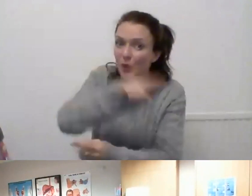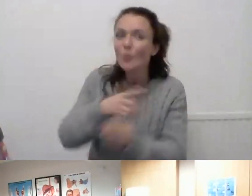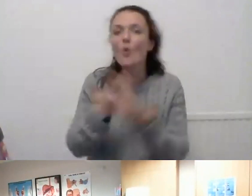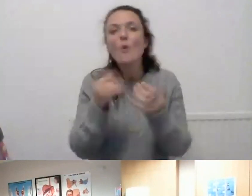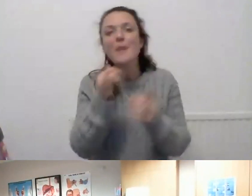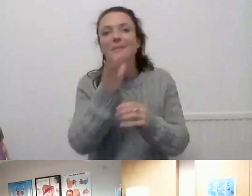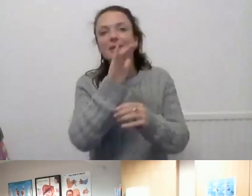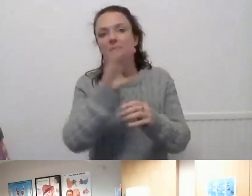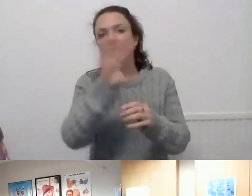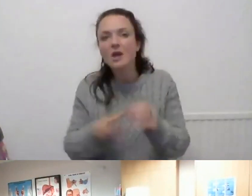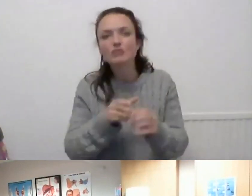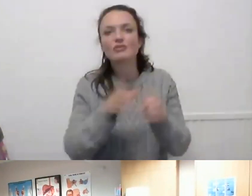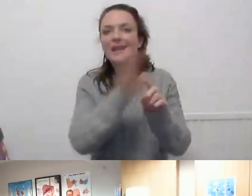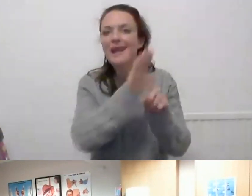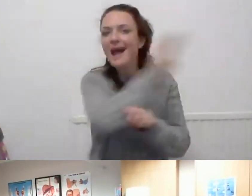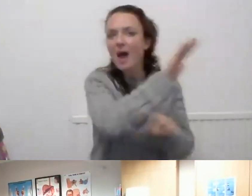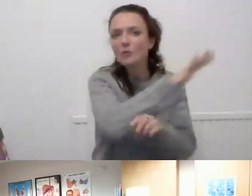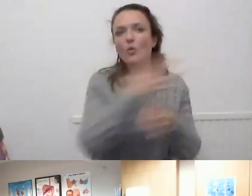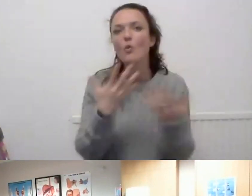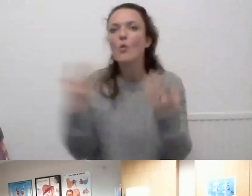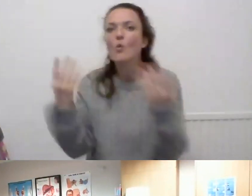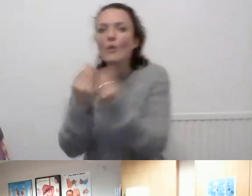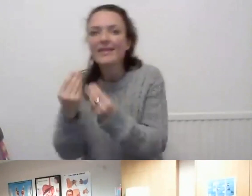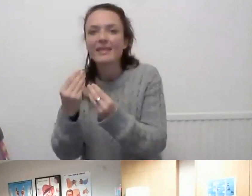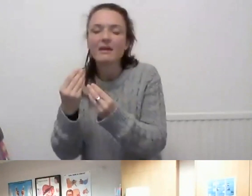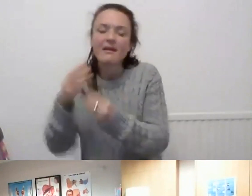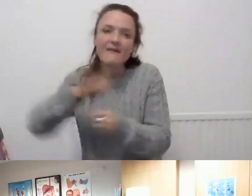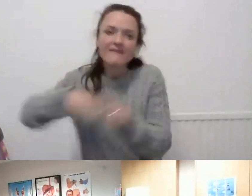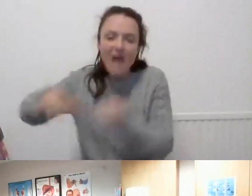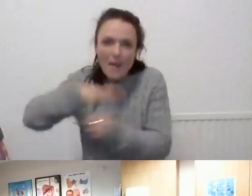if you're away shielding with your family, and you can't get a vaccine locally to where you are,